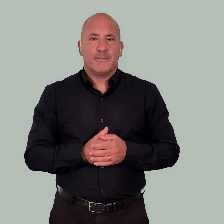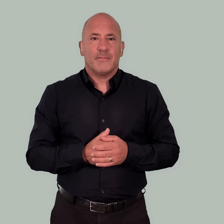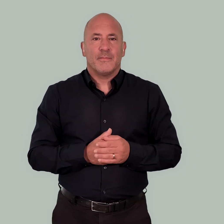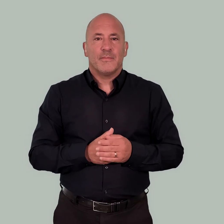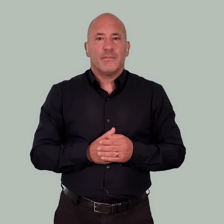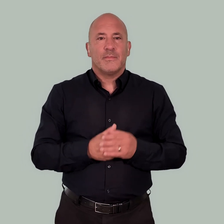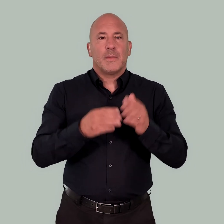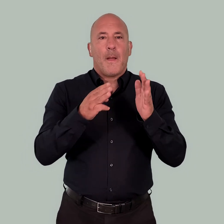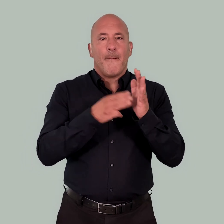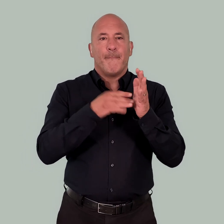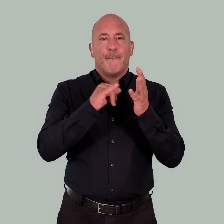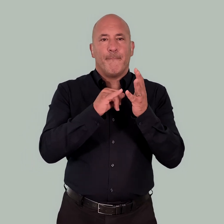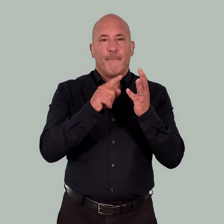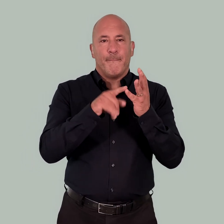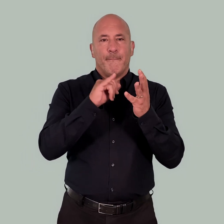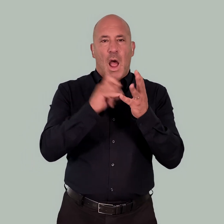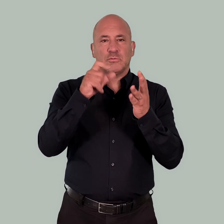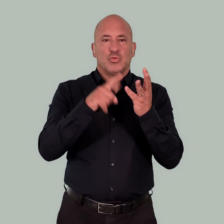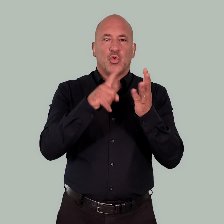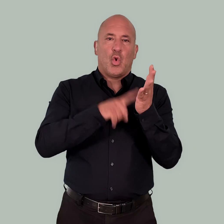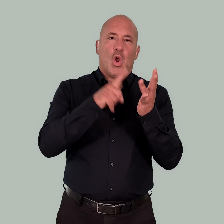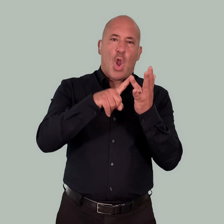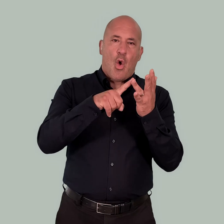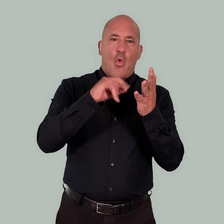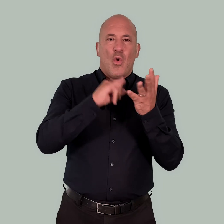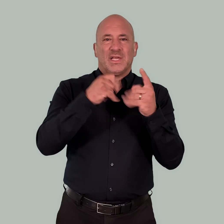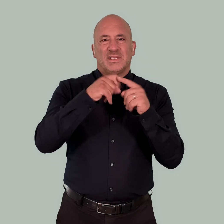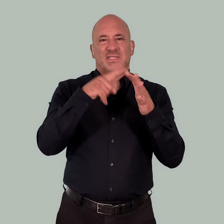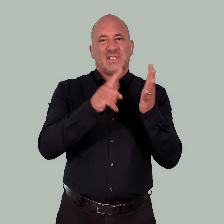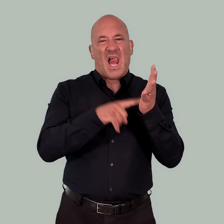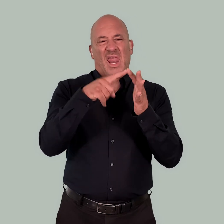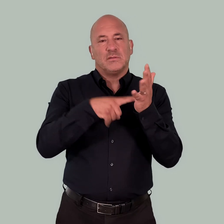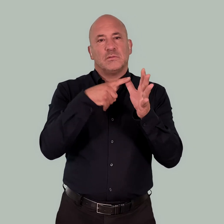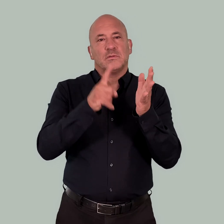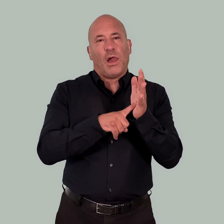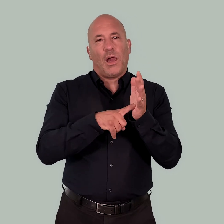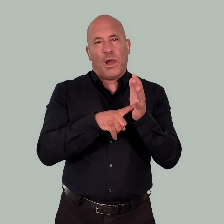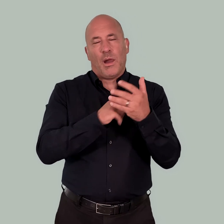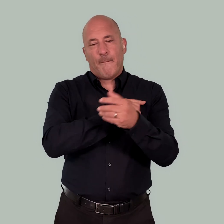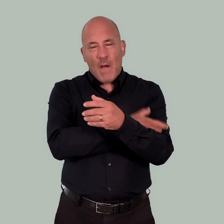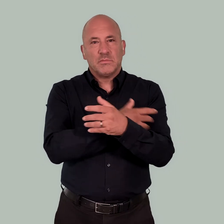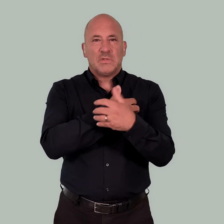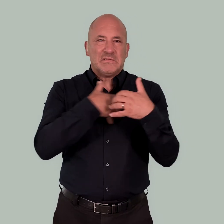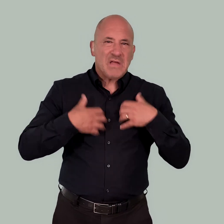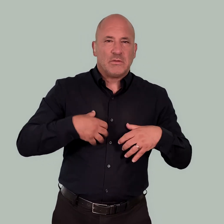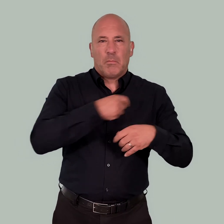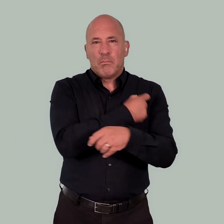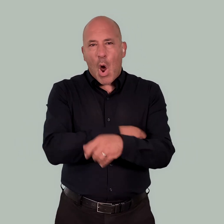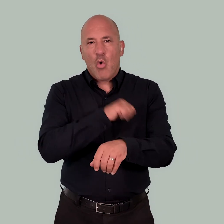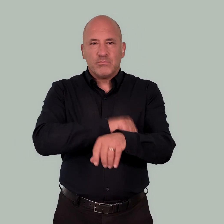Musculoskeletal conditions cover ‘problems or disabilities connected with…